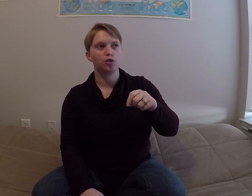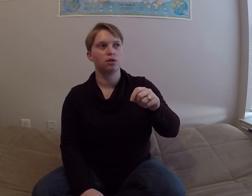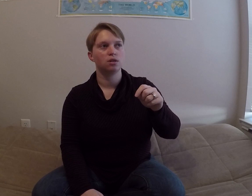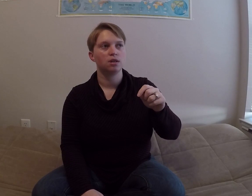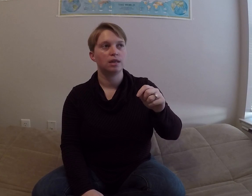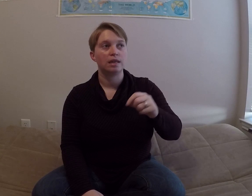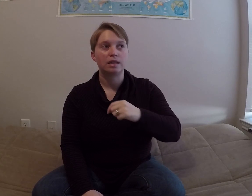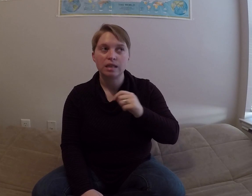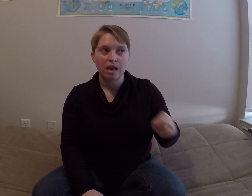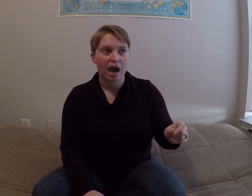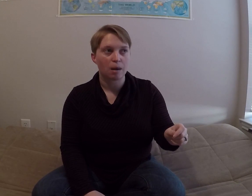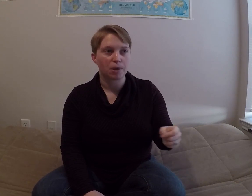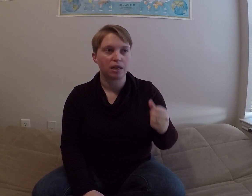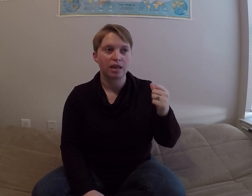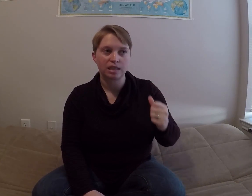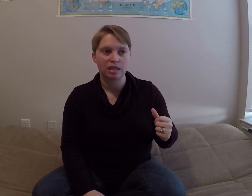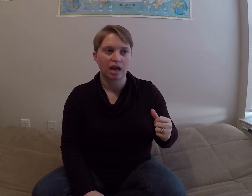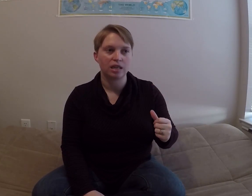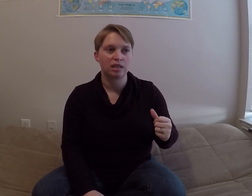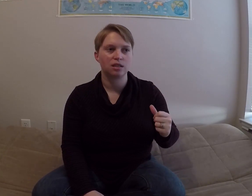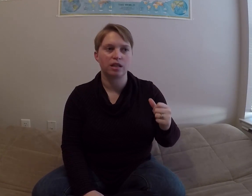Which didn’t happen in 1990’s.